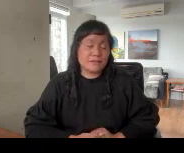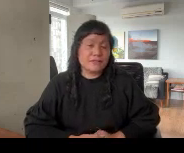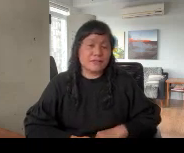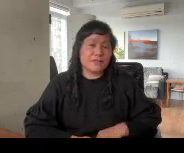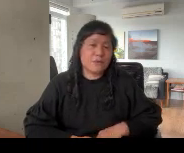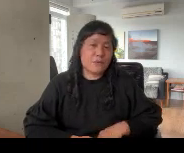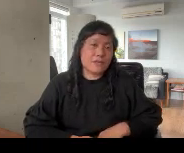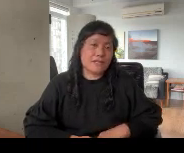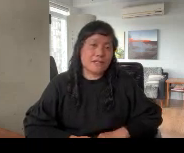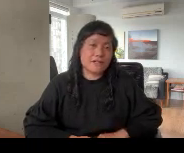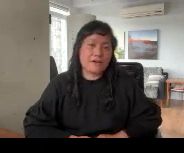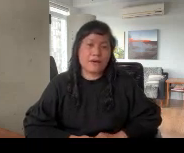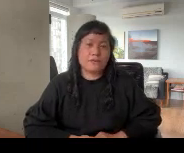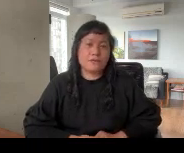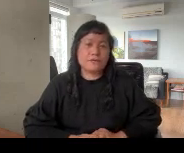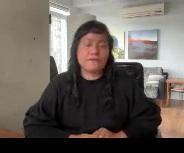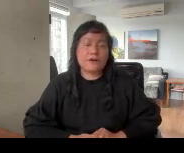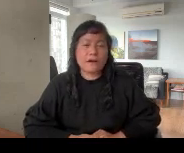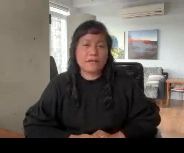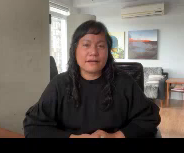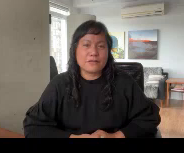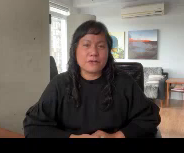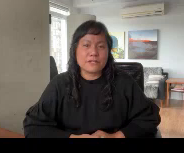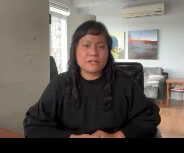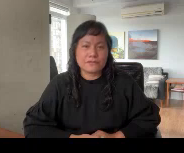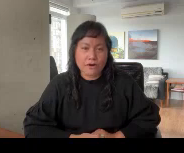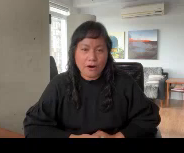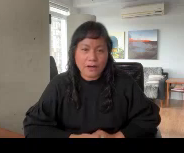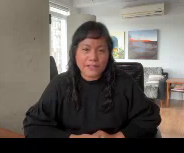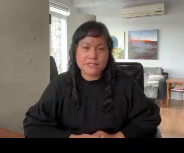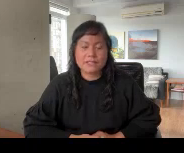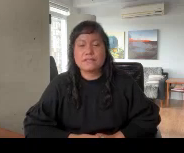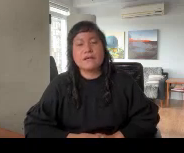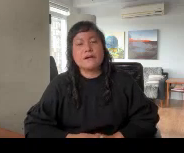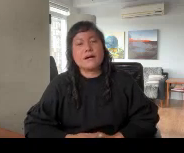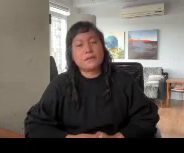And similarly when we consider how to improve our online experiences for our audiences,